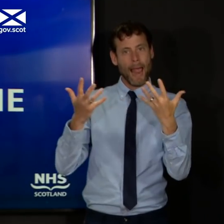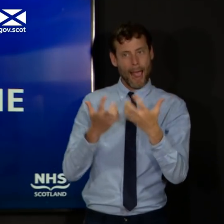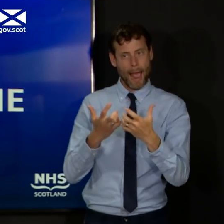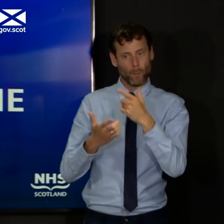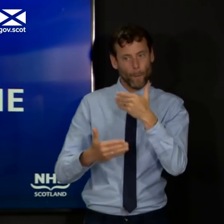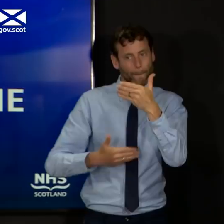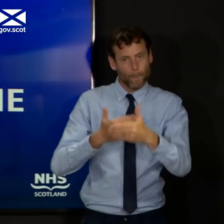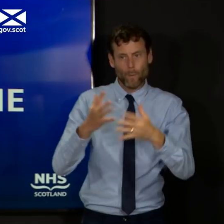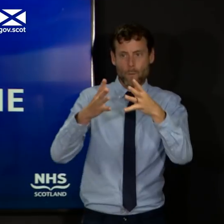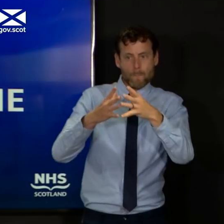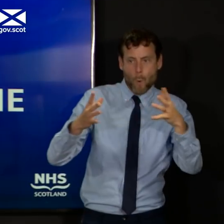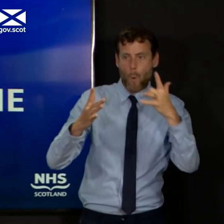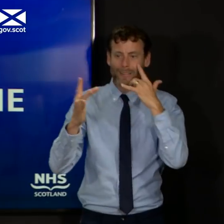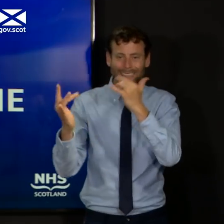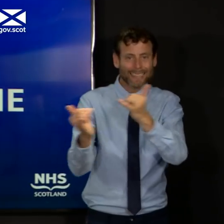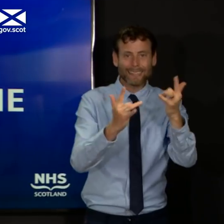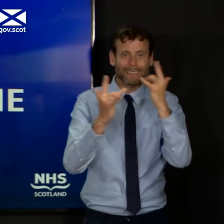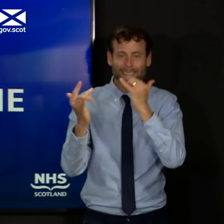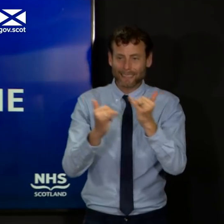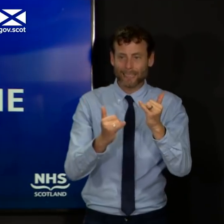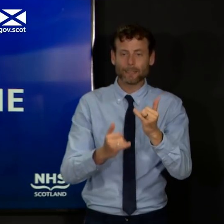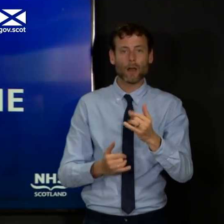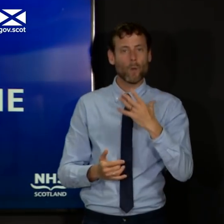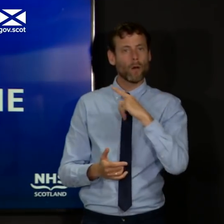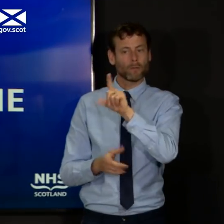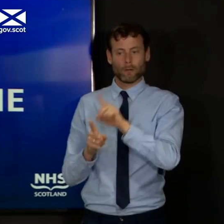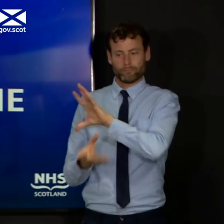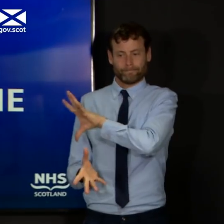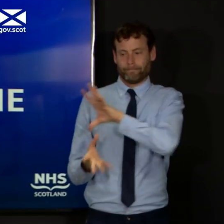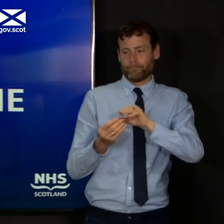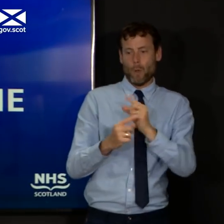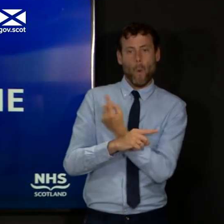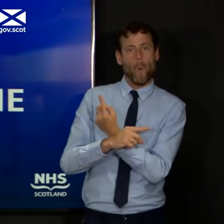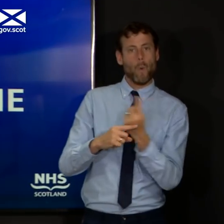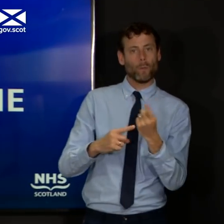terms of the testing of the care home workers and care home residents where it's appropriate,